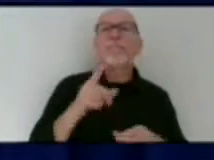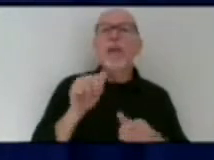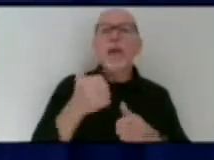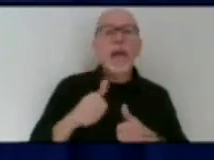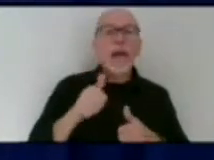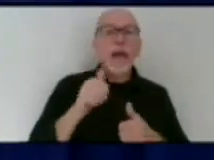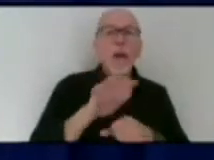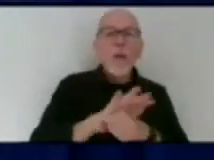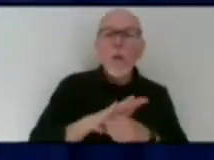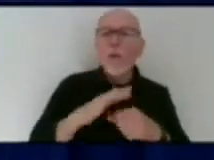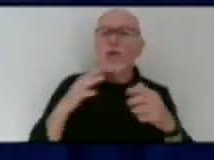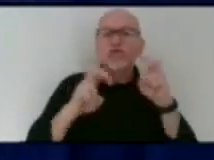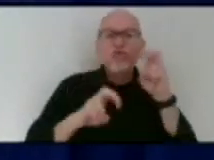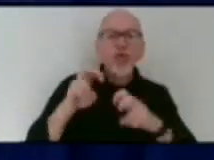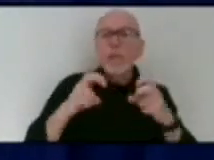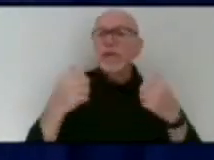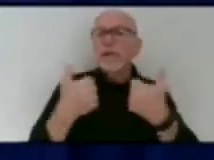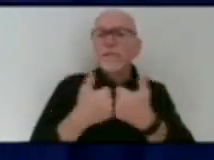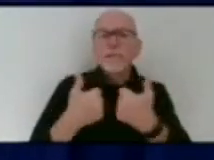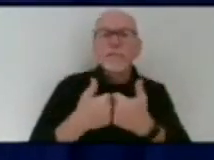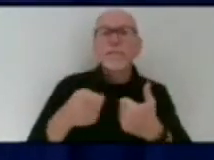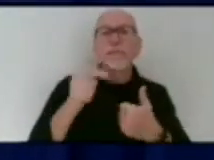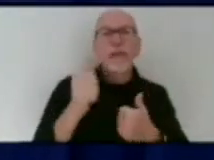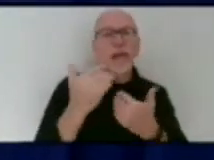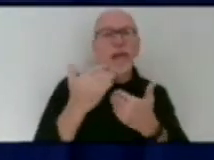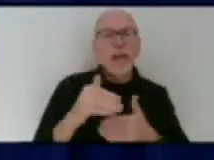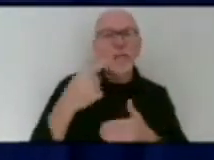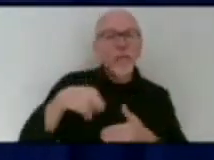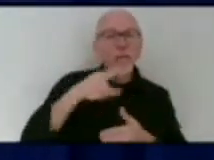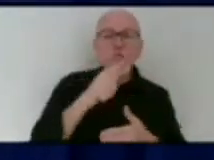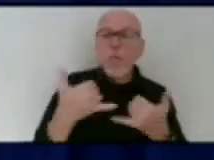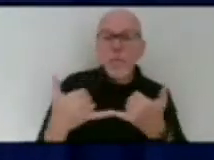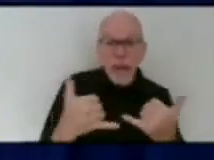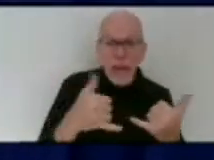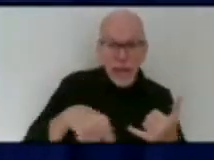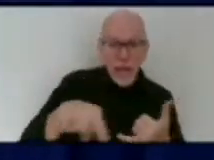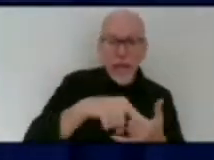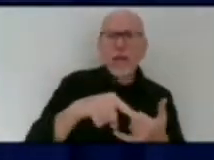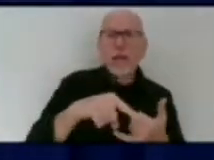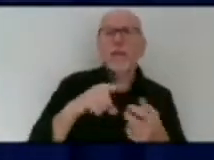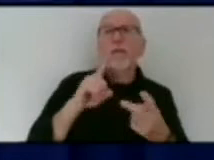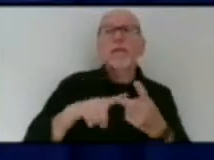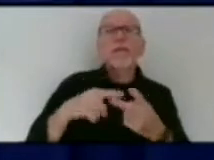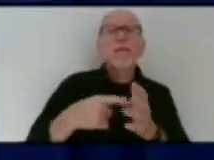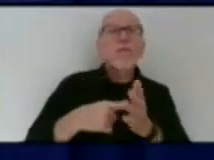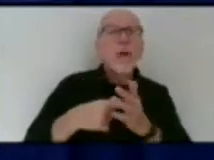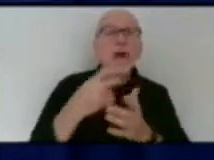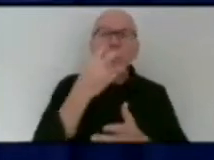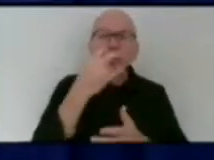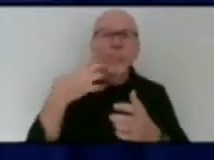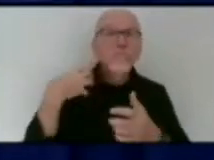attendants limited on Lee to participants, the required personnel and a parent or guardian on Lee.